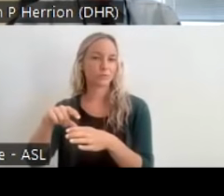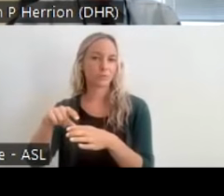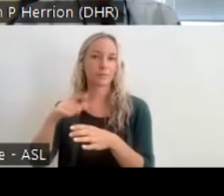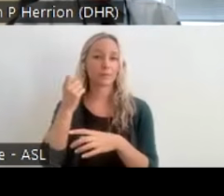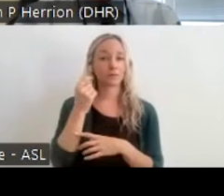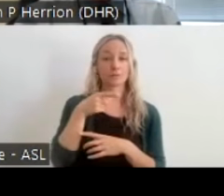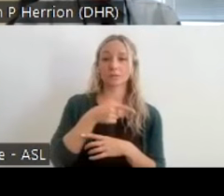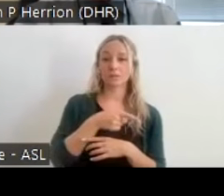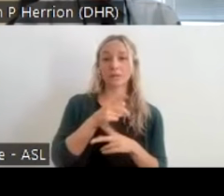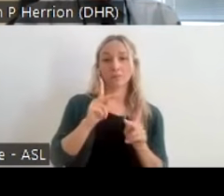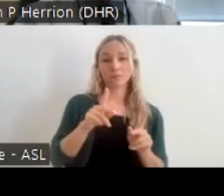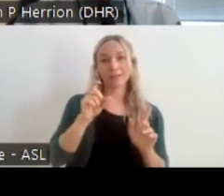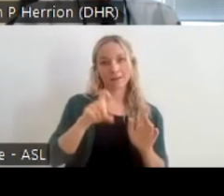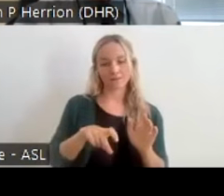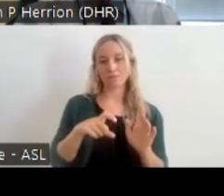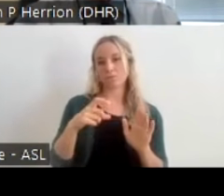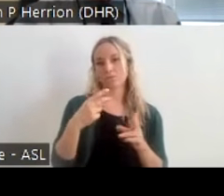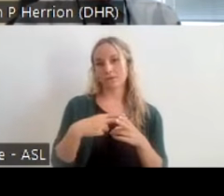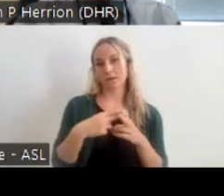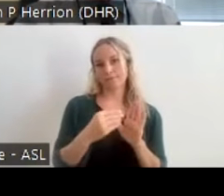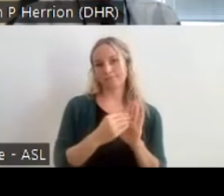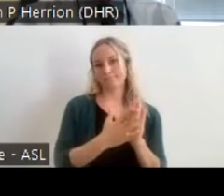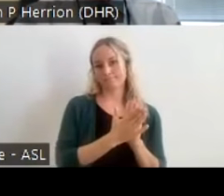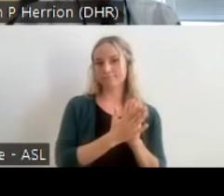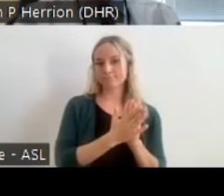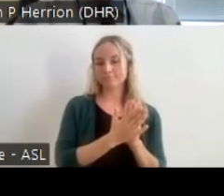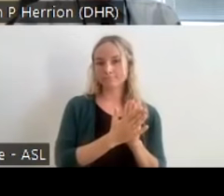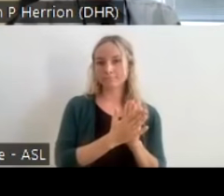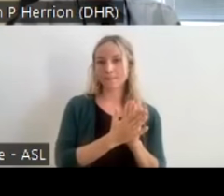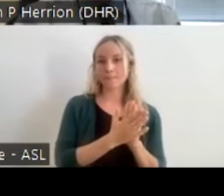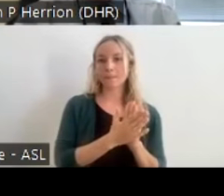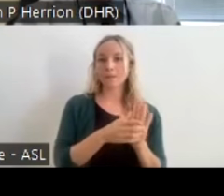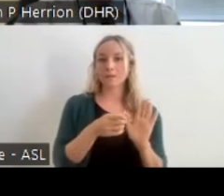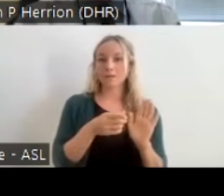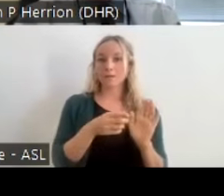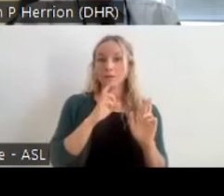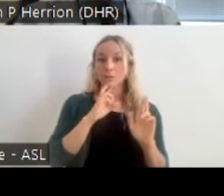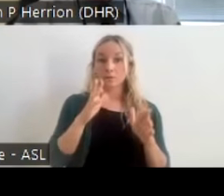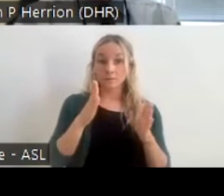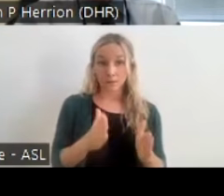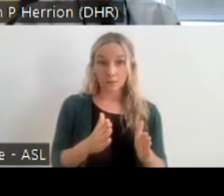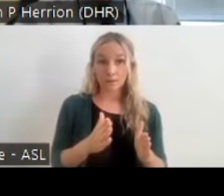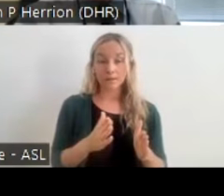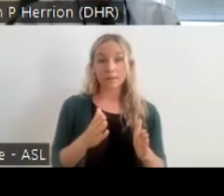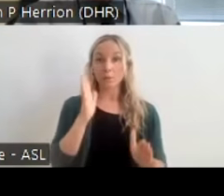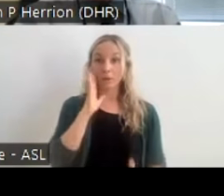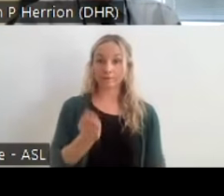serve us with a written answer , The complainant will see that written answer and have a chance to rebut it, So